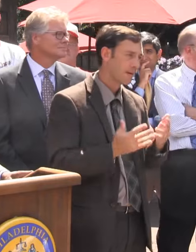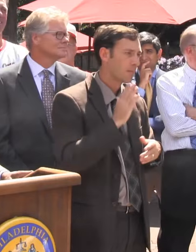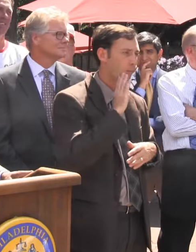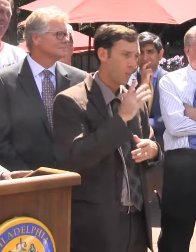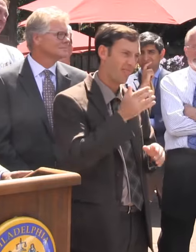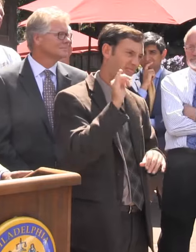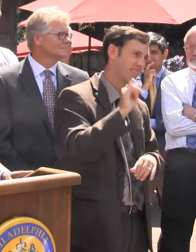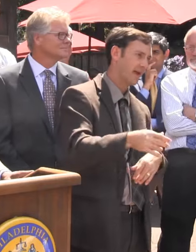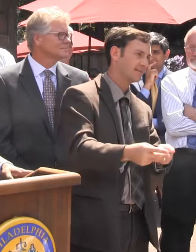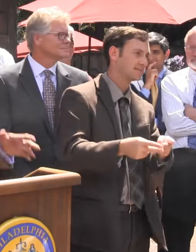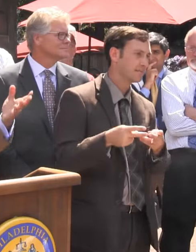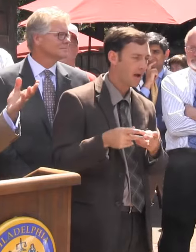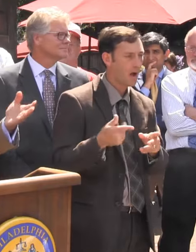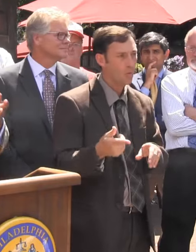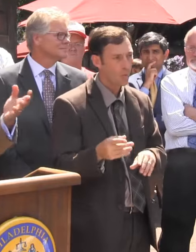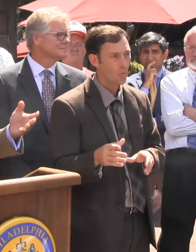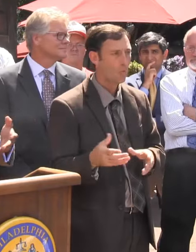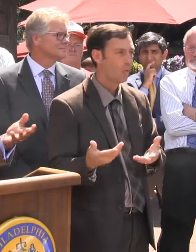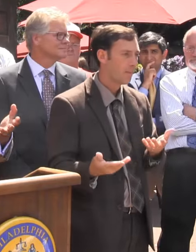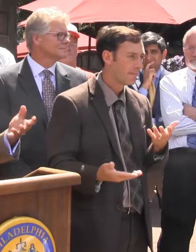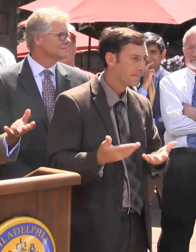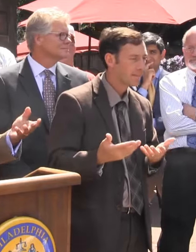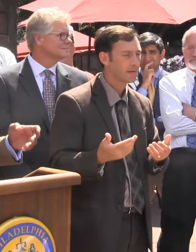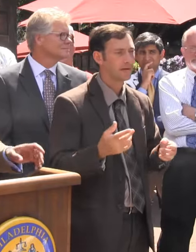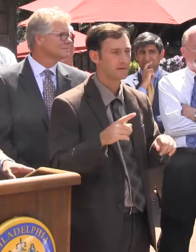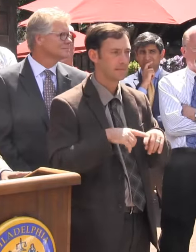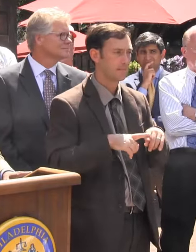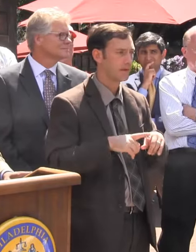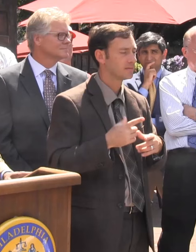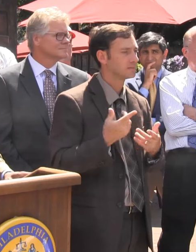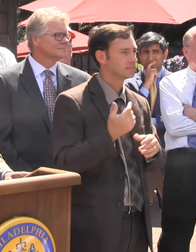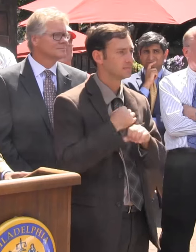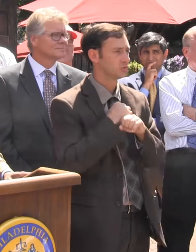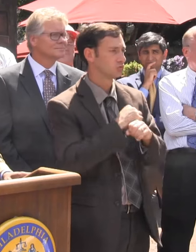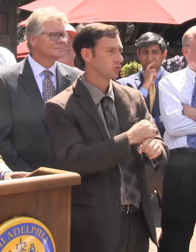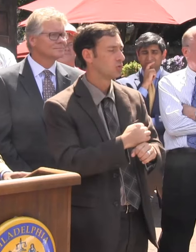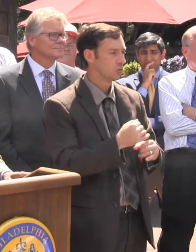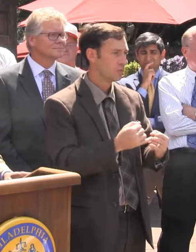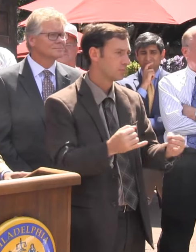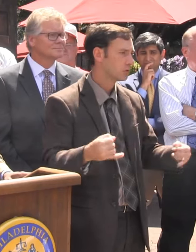be at that spot, because depending on where they are in terms of secure perimeter but